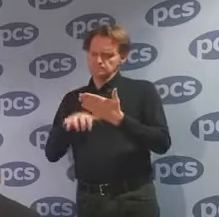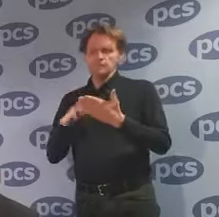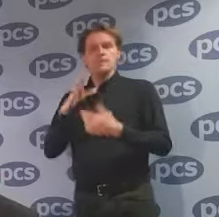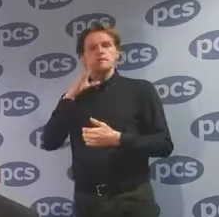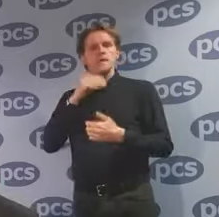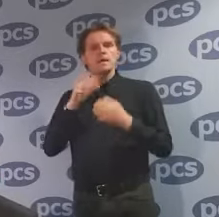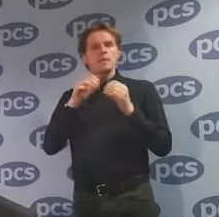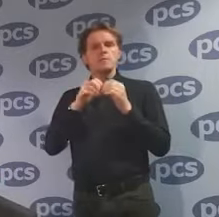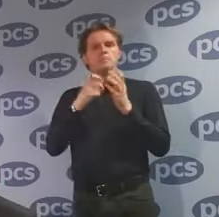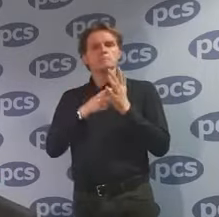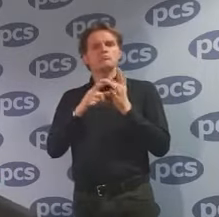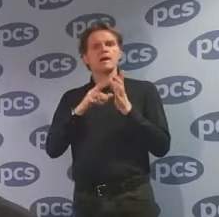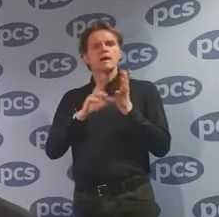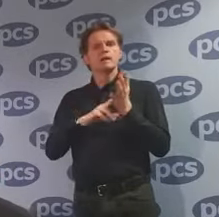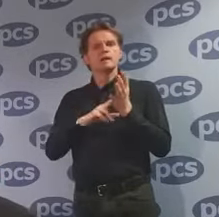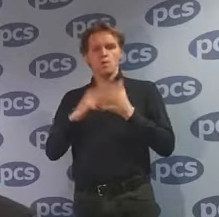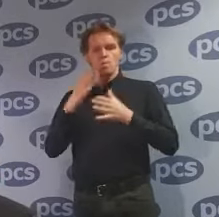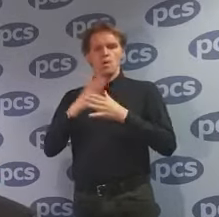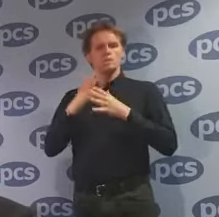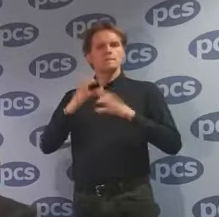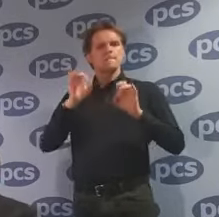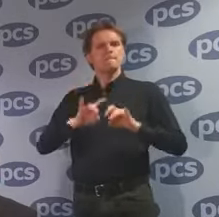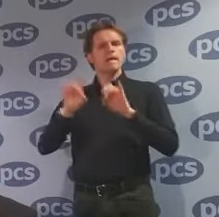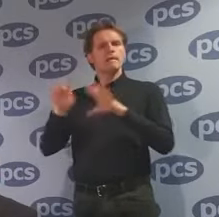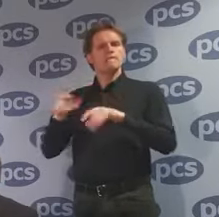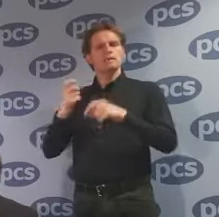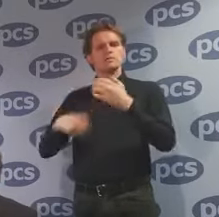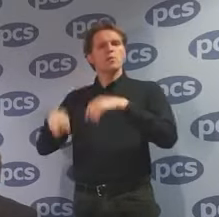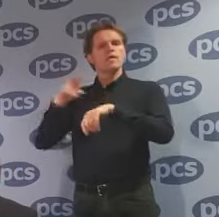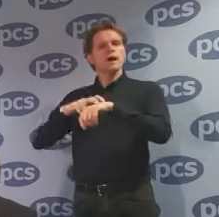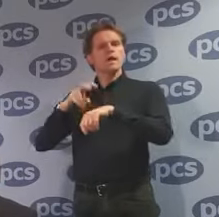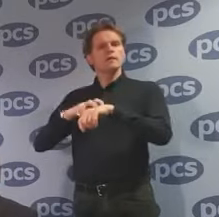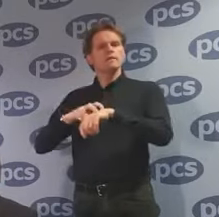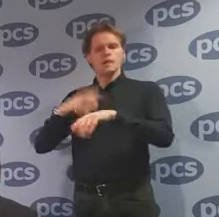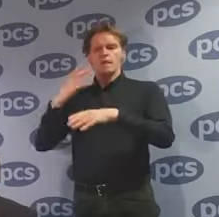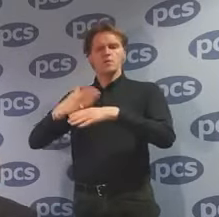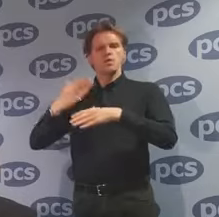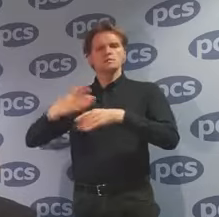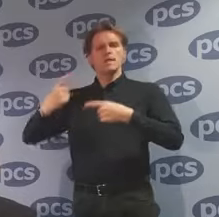the border force in Belfast and excuse me he asks if there are if there is